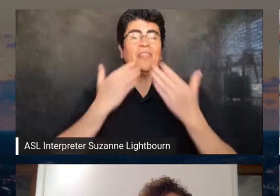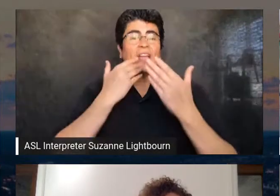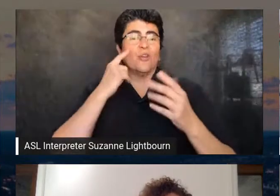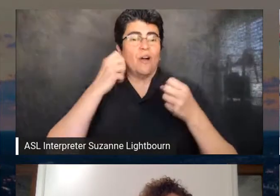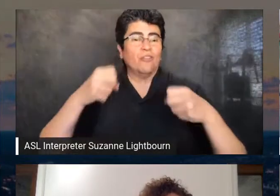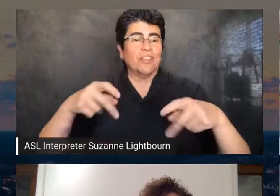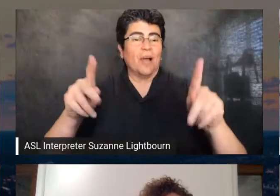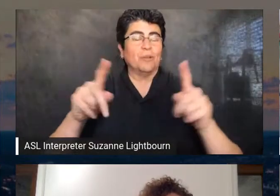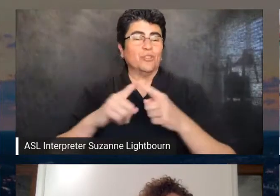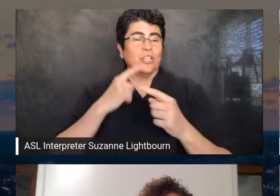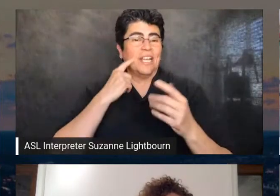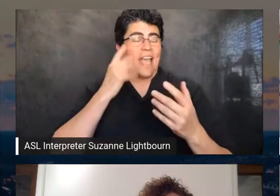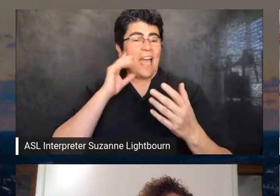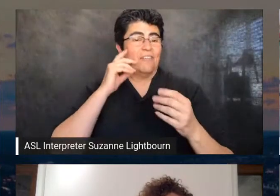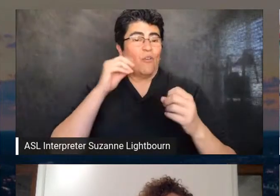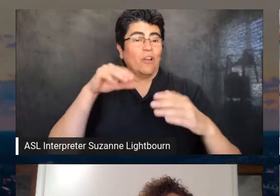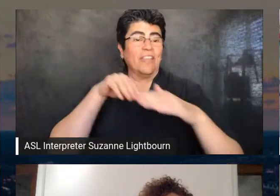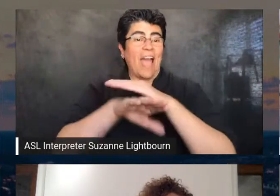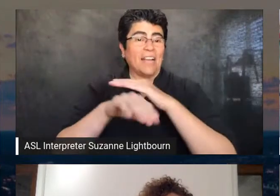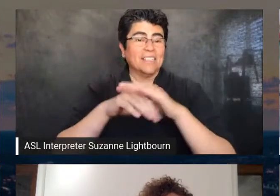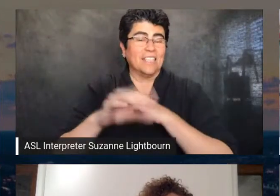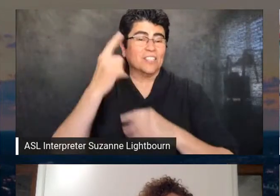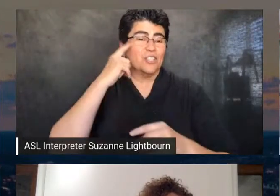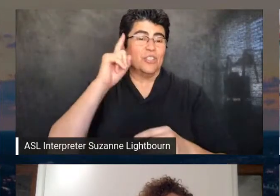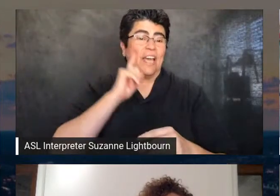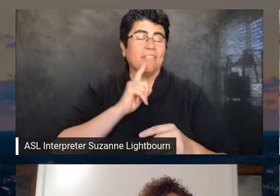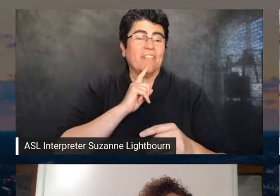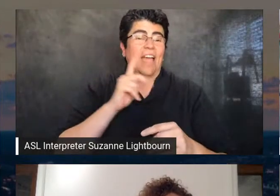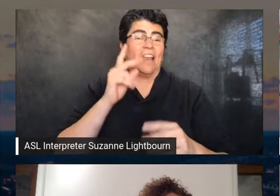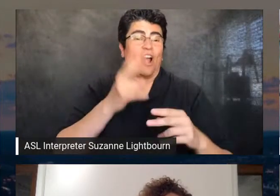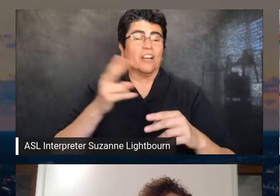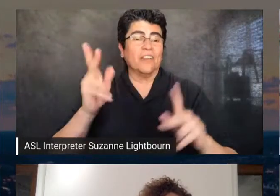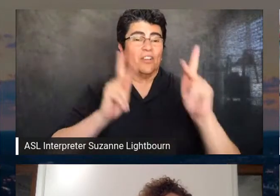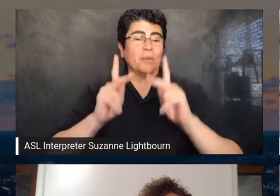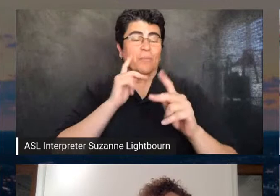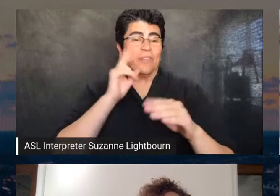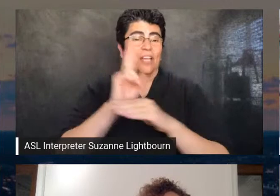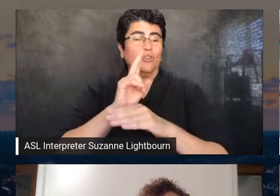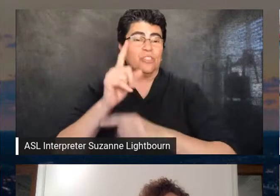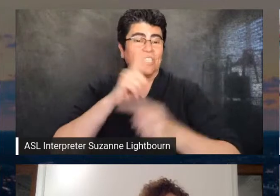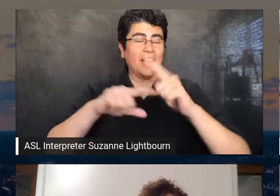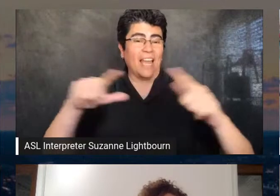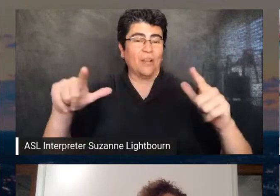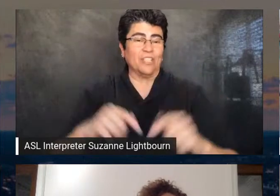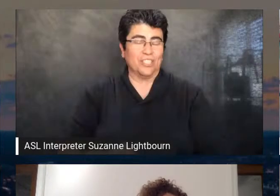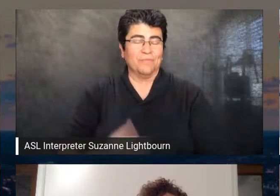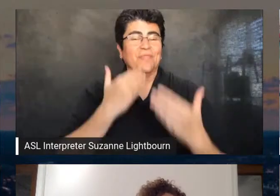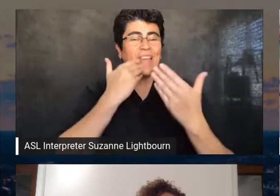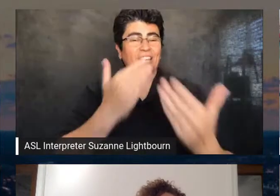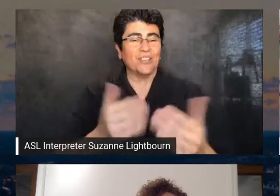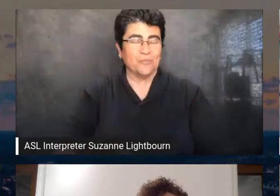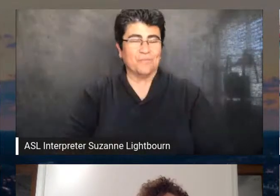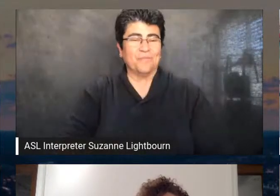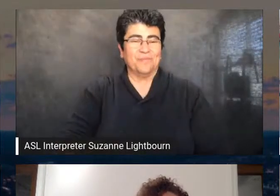Thank you all for the opportunity and for the access to deaf and hard of hearing people that use sign language, thank you.